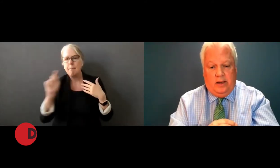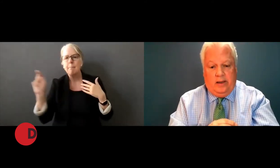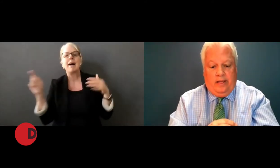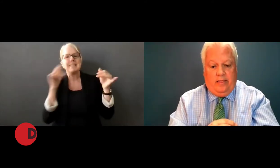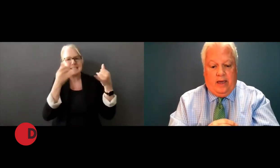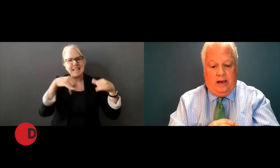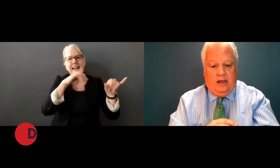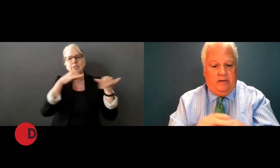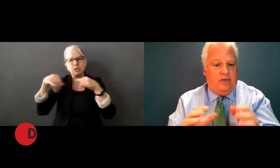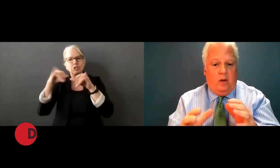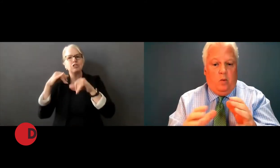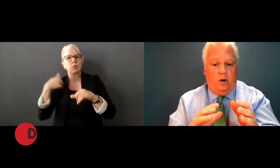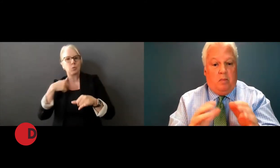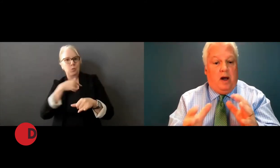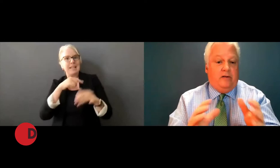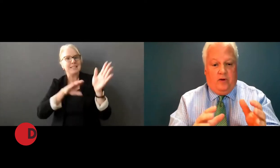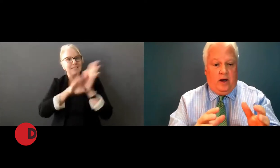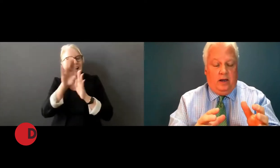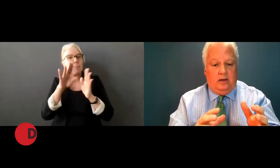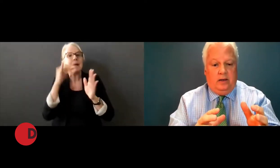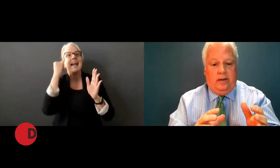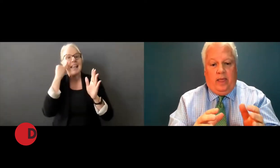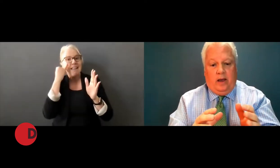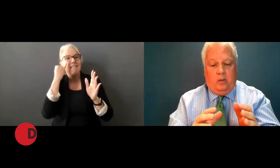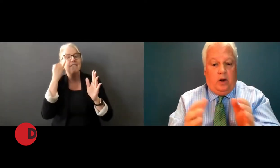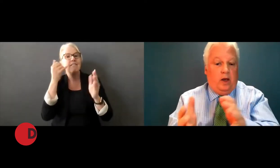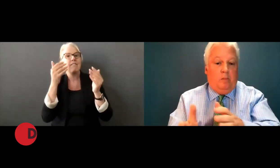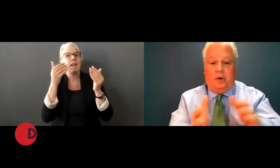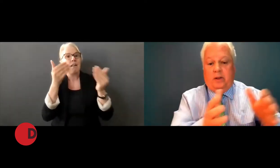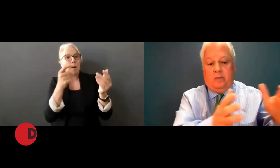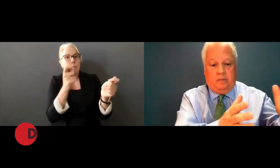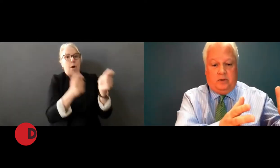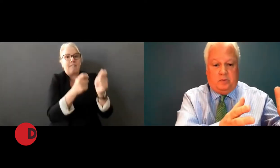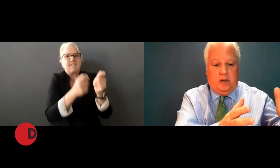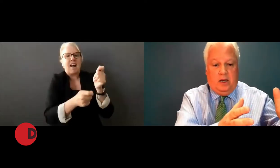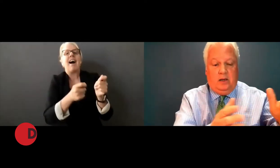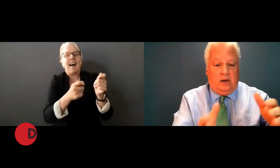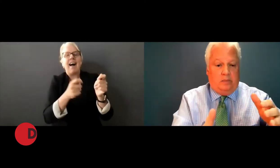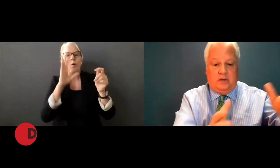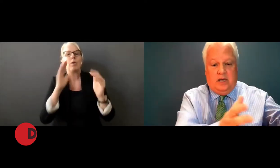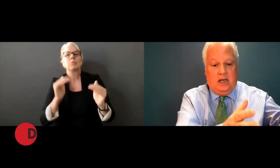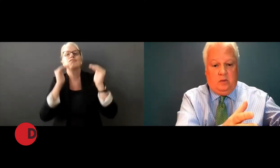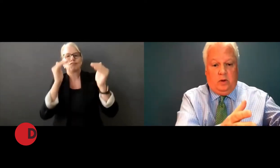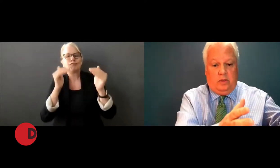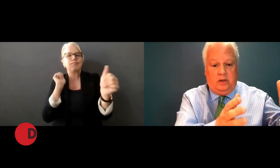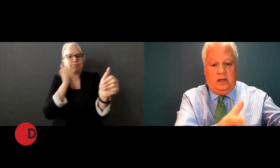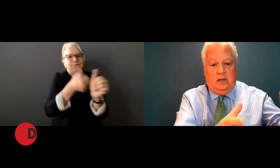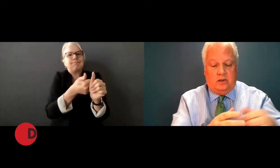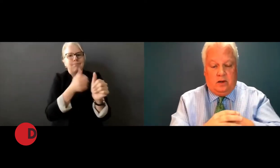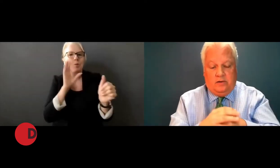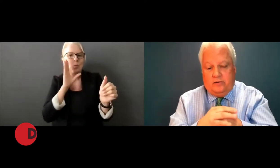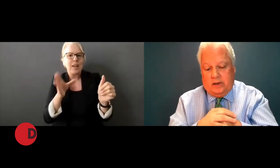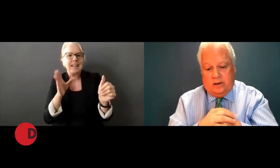some areas have standards that we developed and if modifications are made,